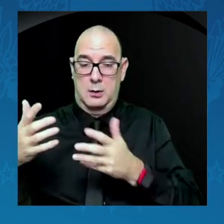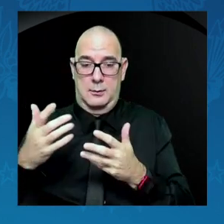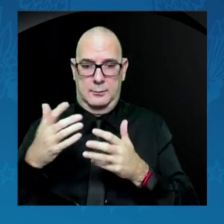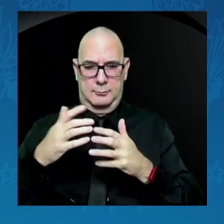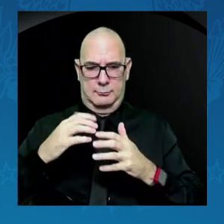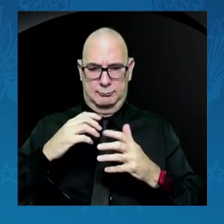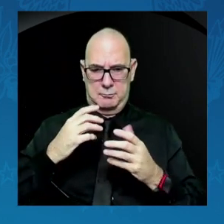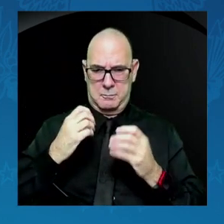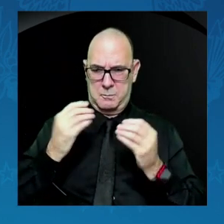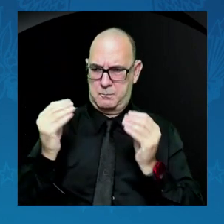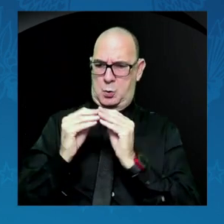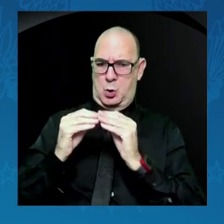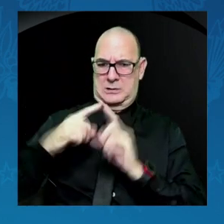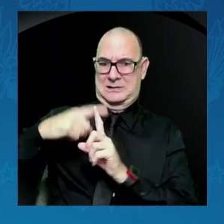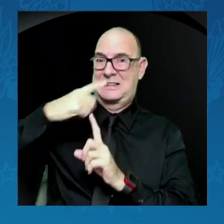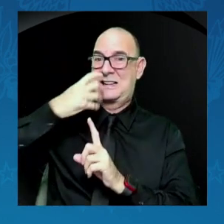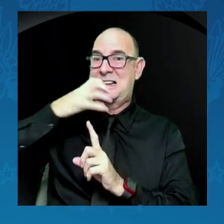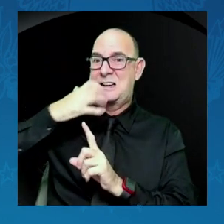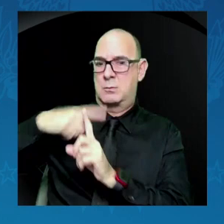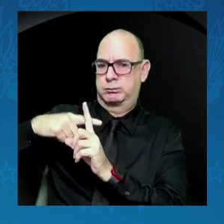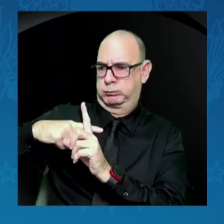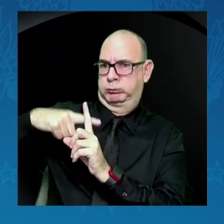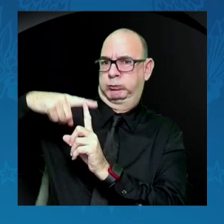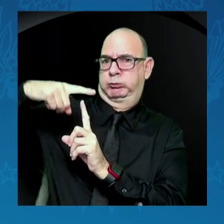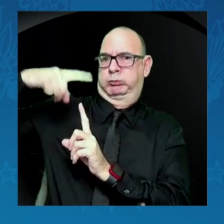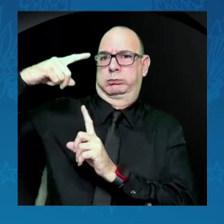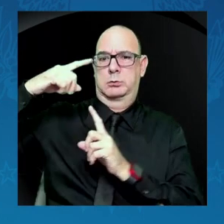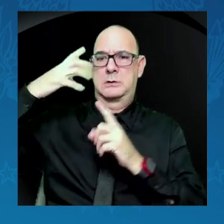and the Earth's surface is continuing to warm up.